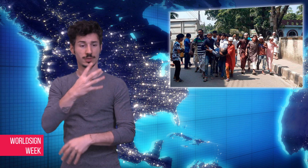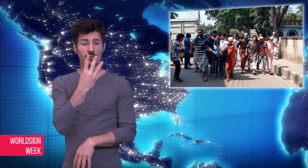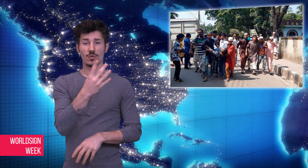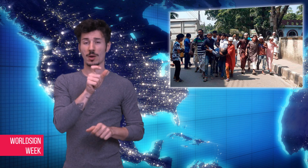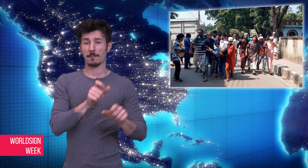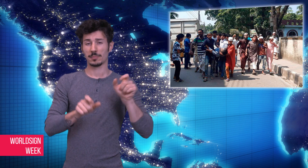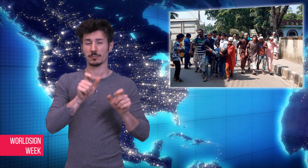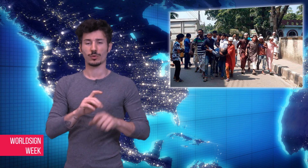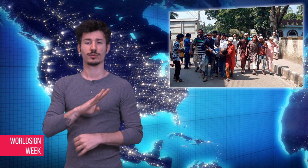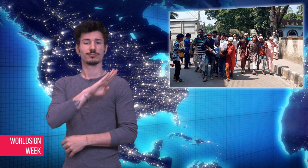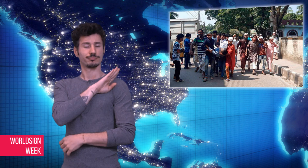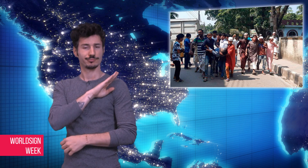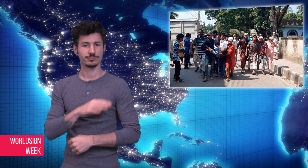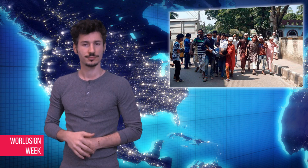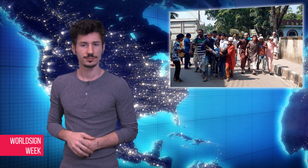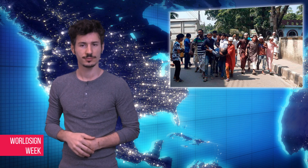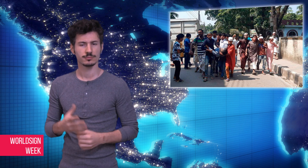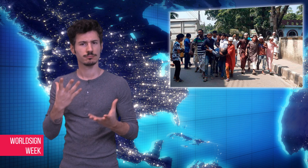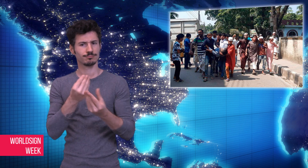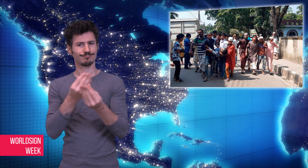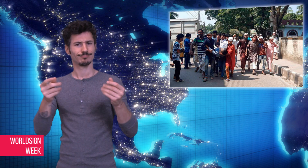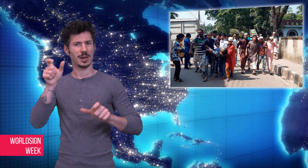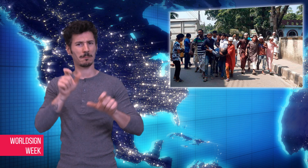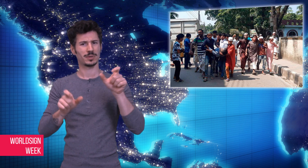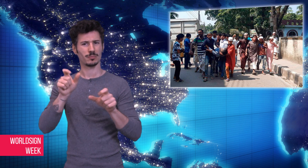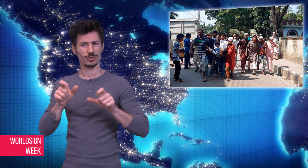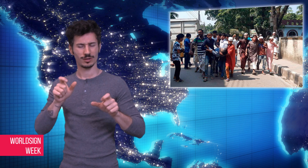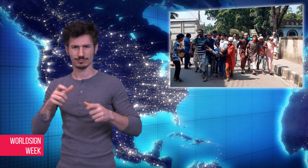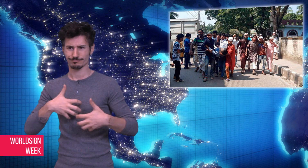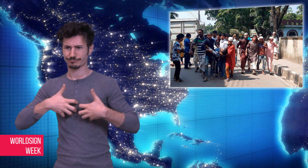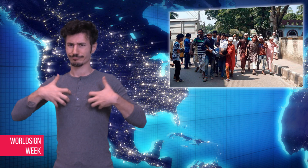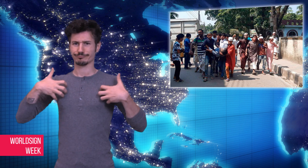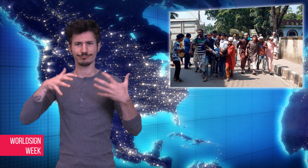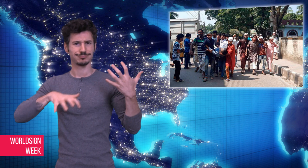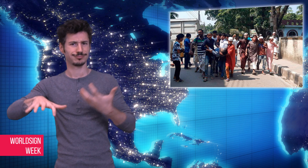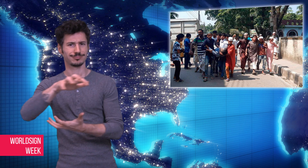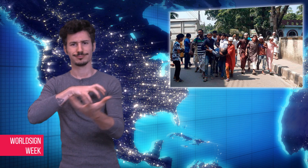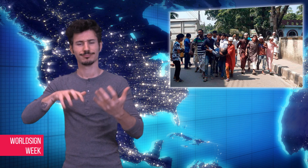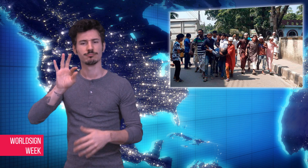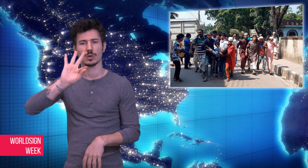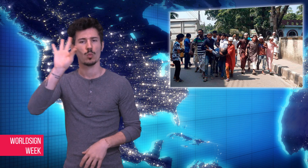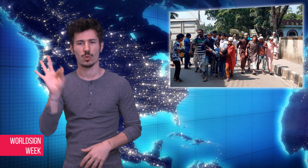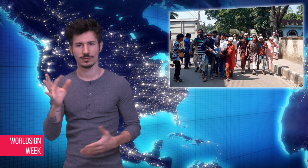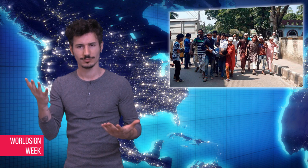southern Bangladesh during a clash with police.